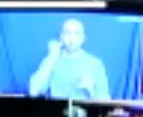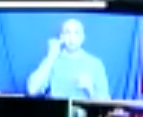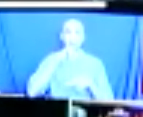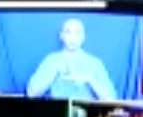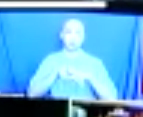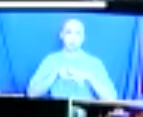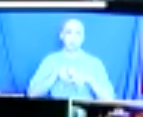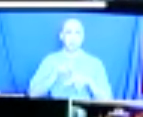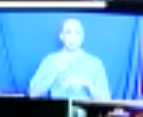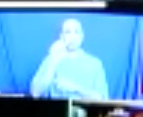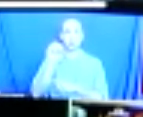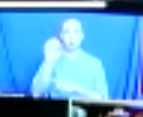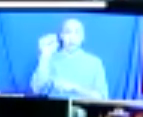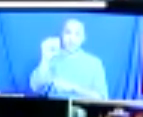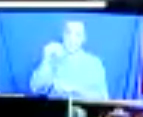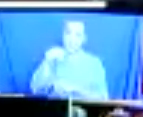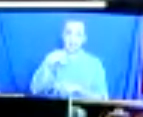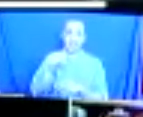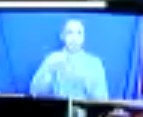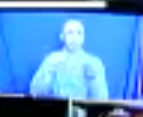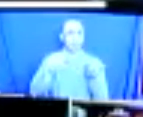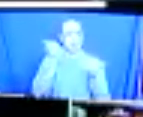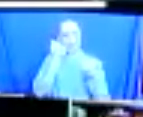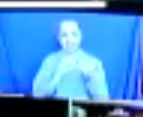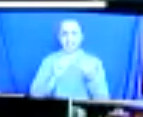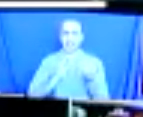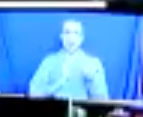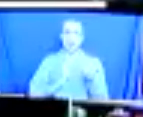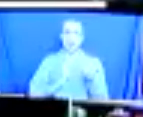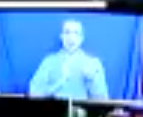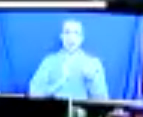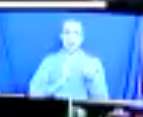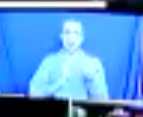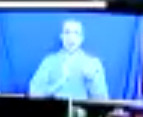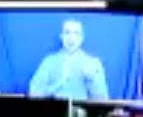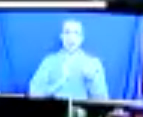MOVEMENTS DURING THE DEMO.